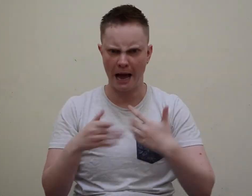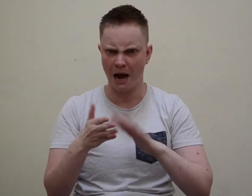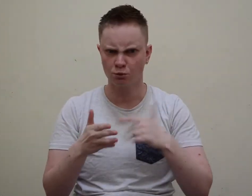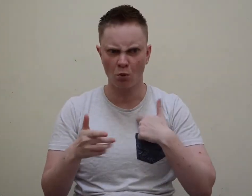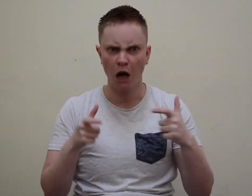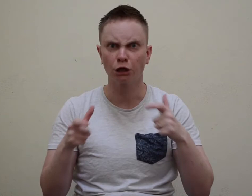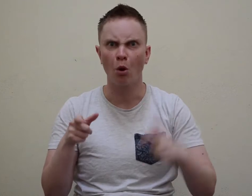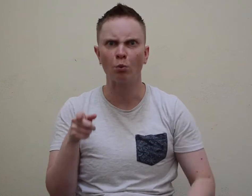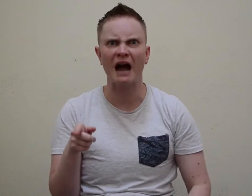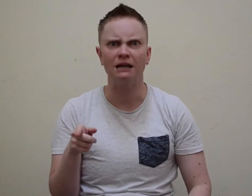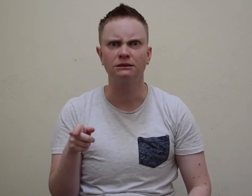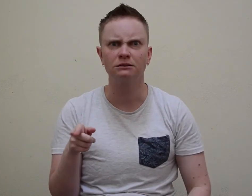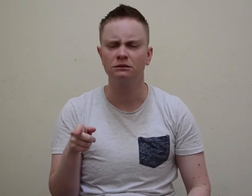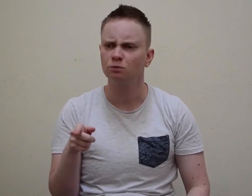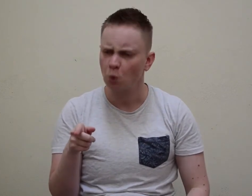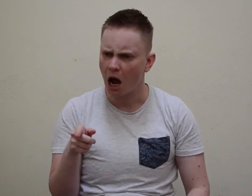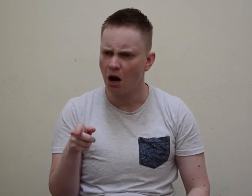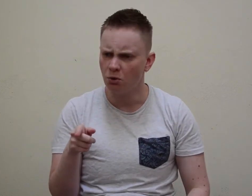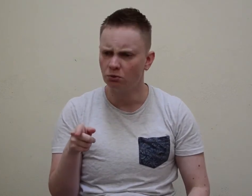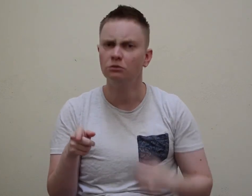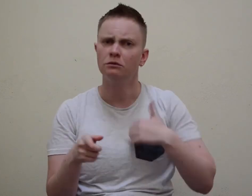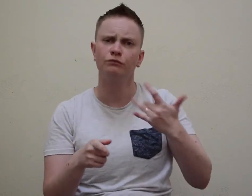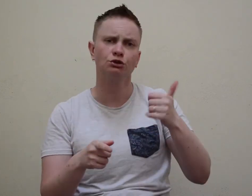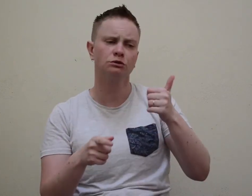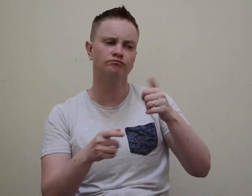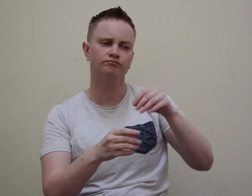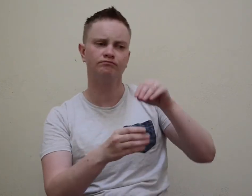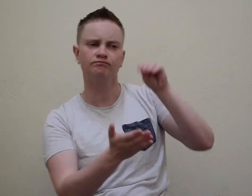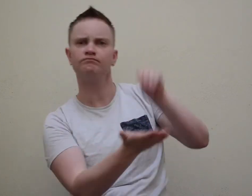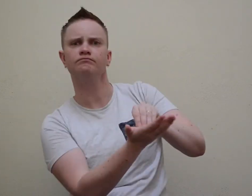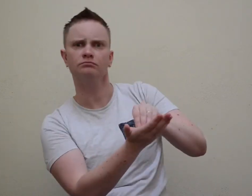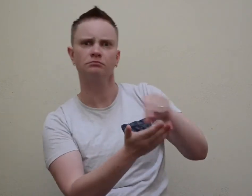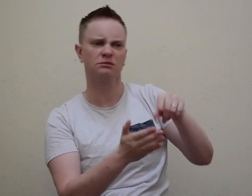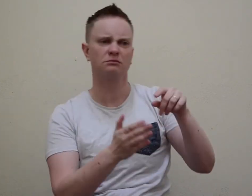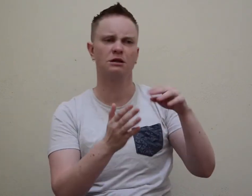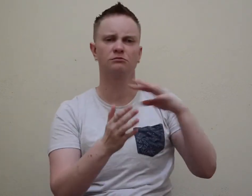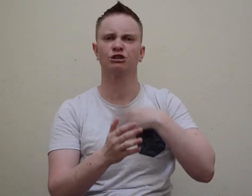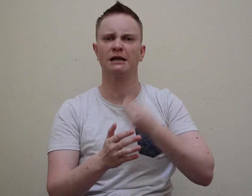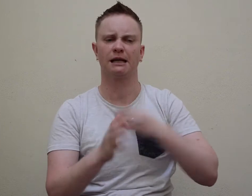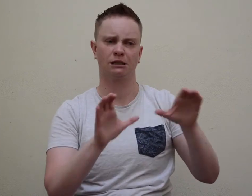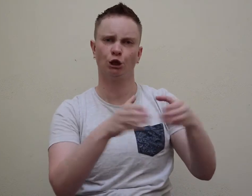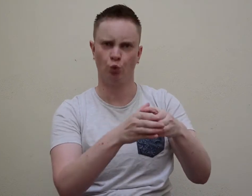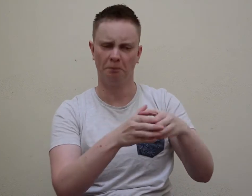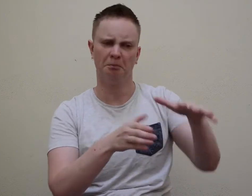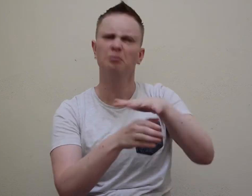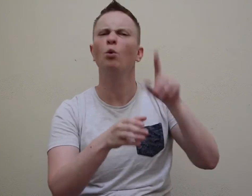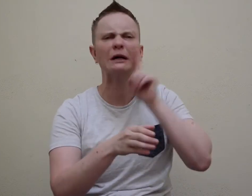how am I gonna control that? I was like, whoa, so I posted a comment on a transgender group